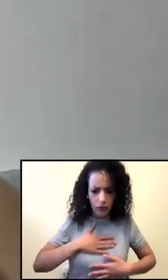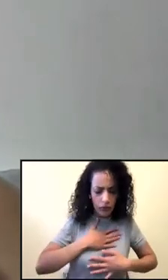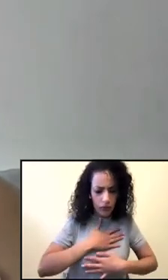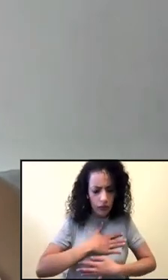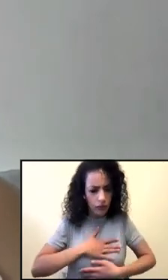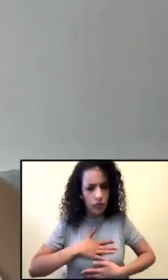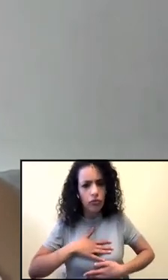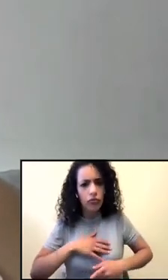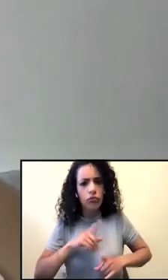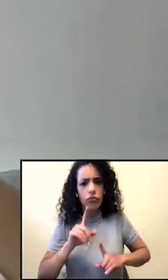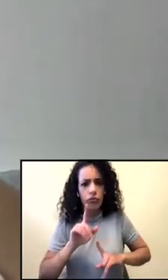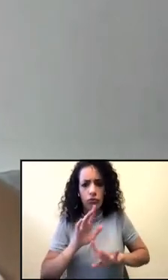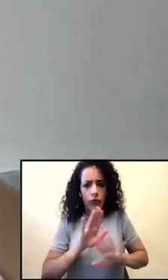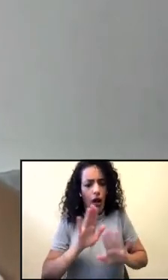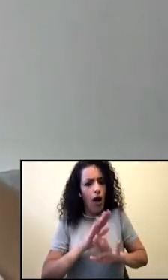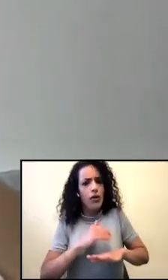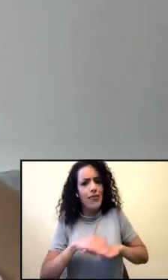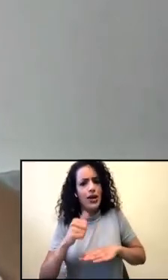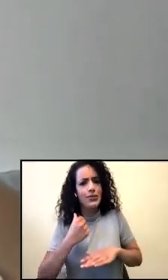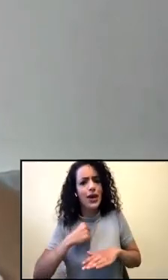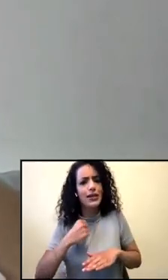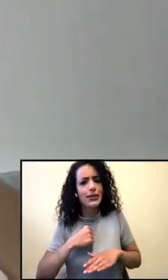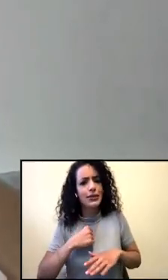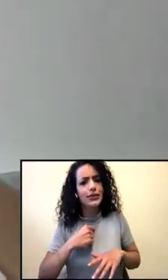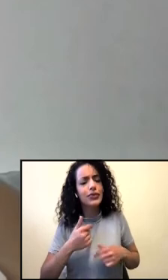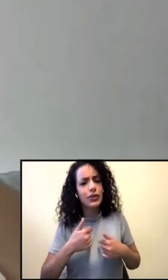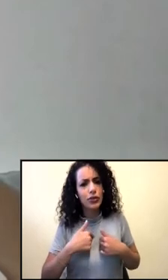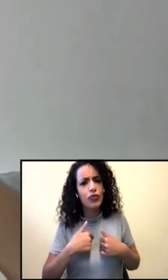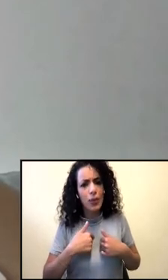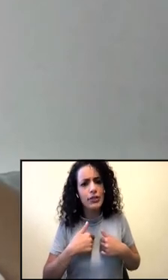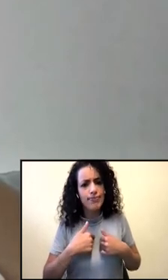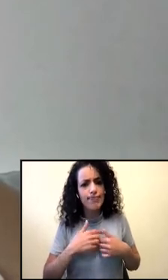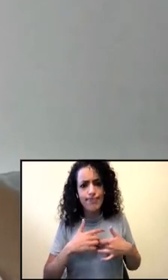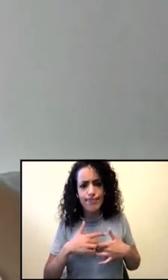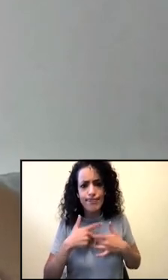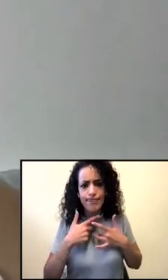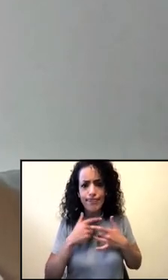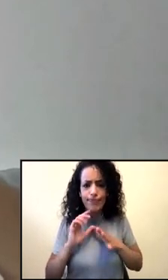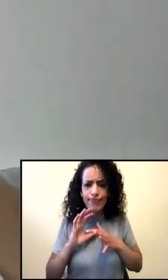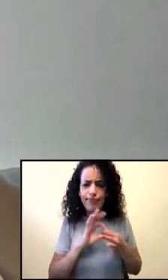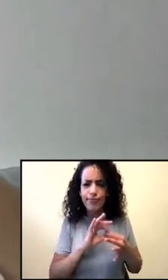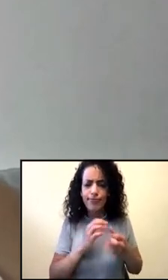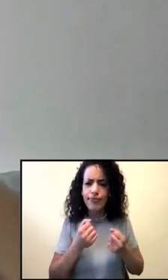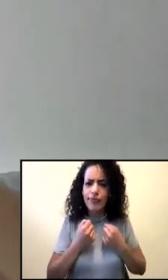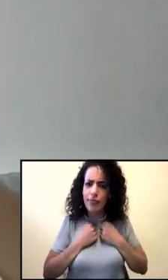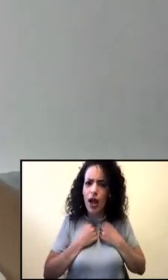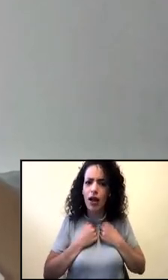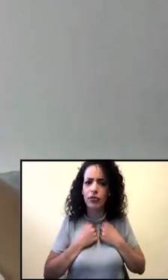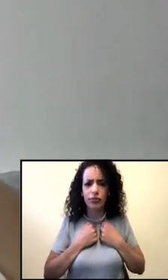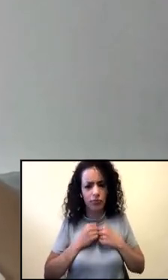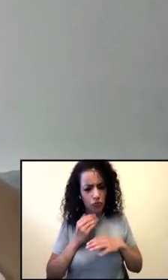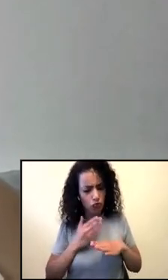and it sort of brings me a little bit to what I do in my space. But again it's